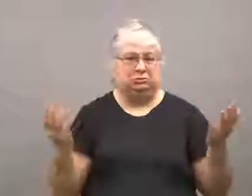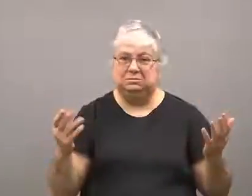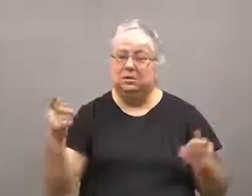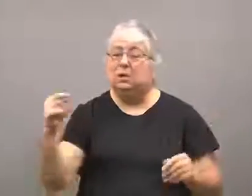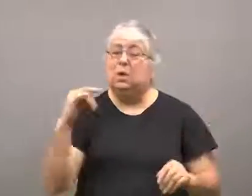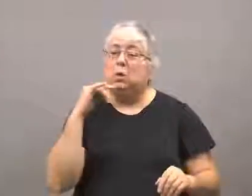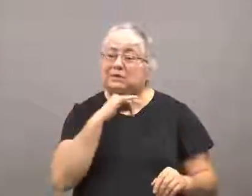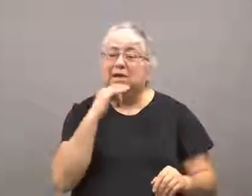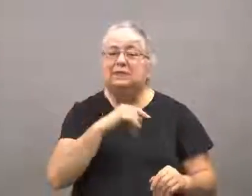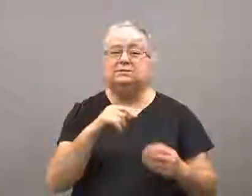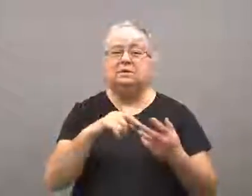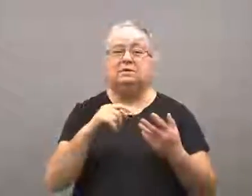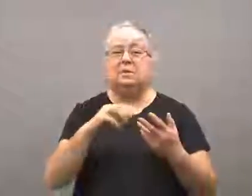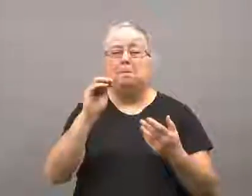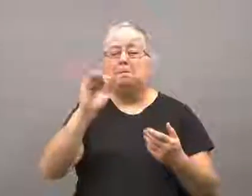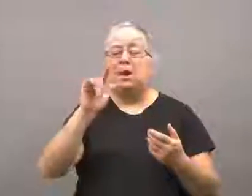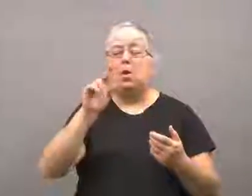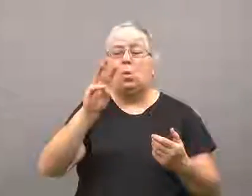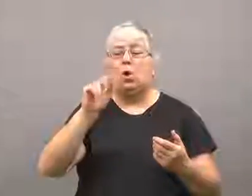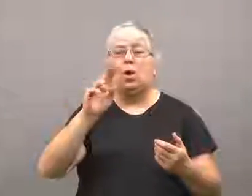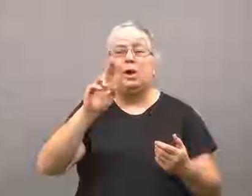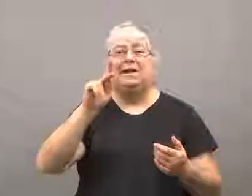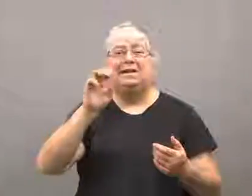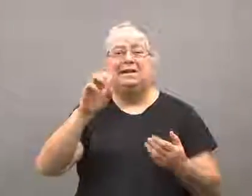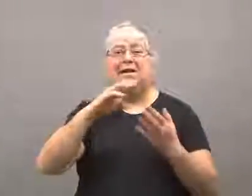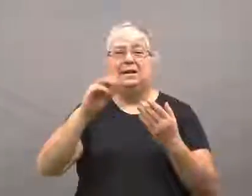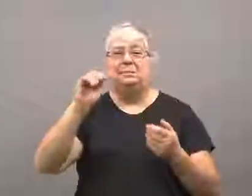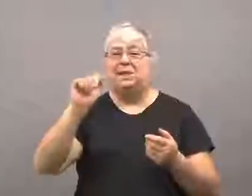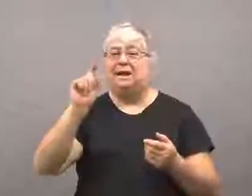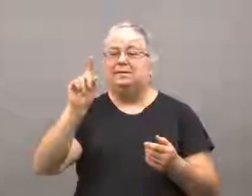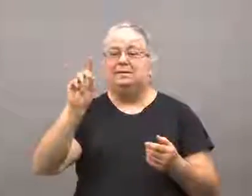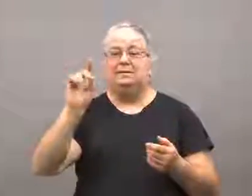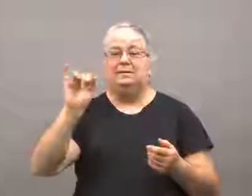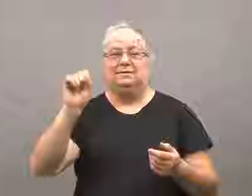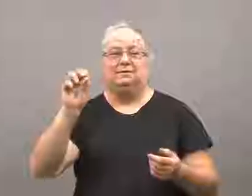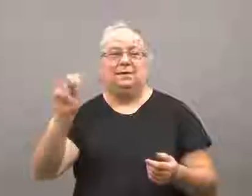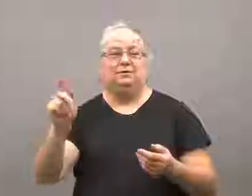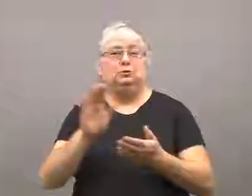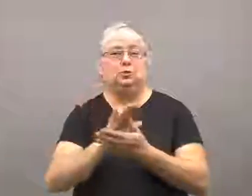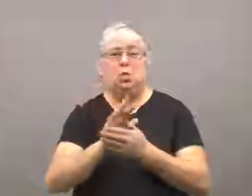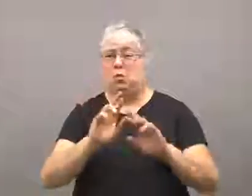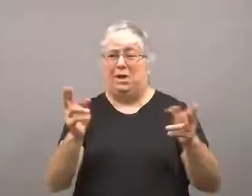Milwaukee and Madison in Wisconsin has done likewise.